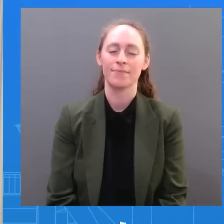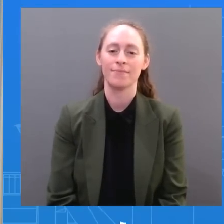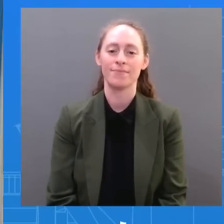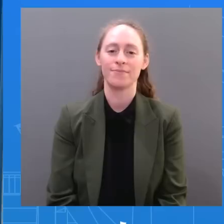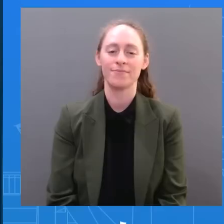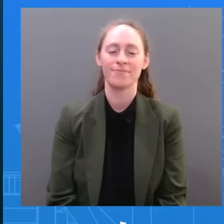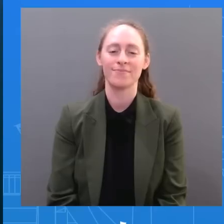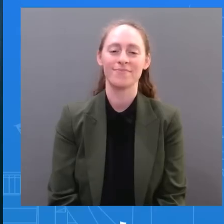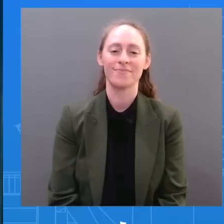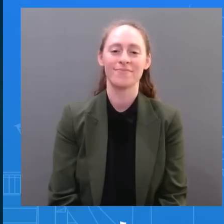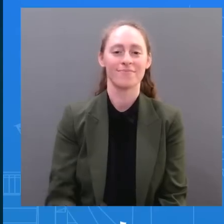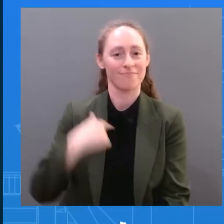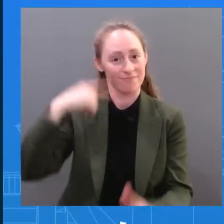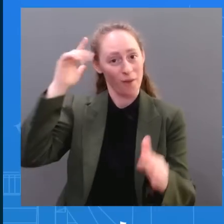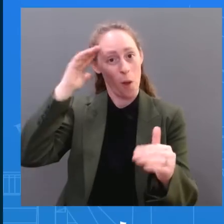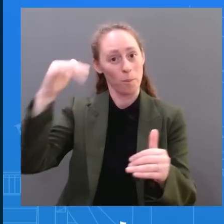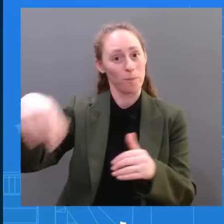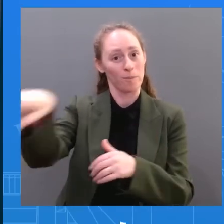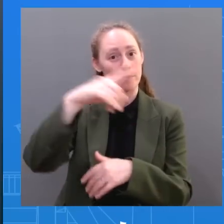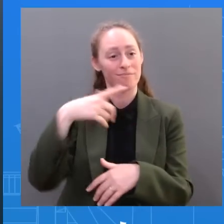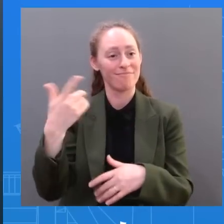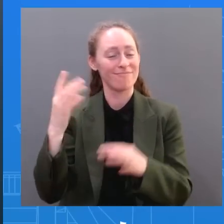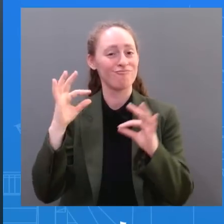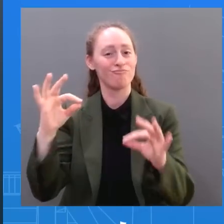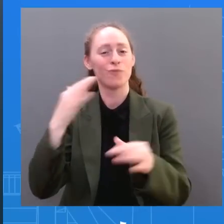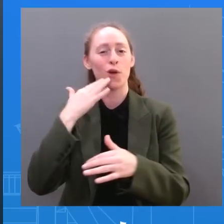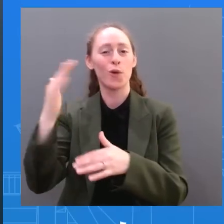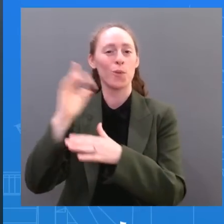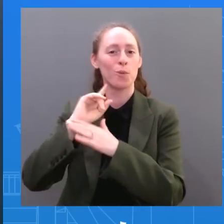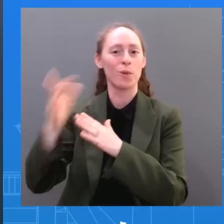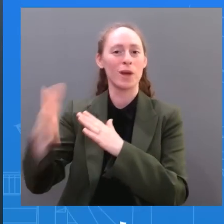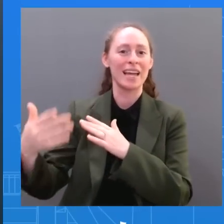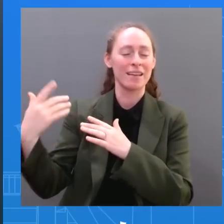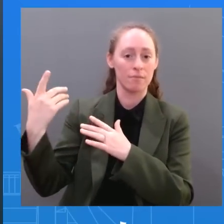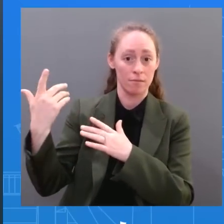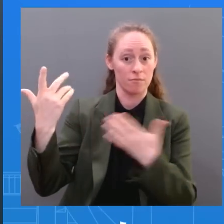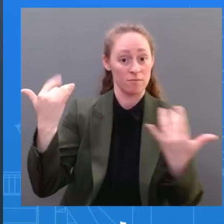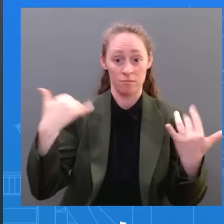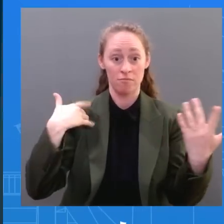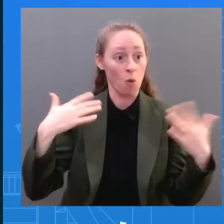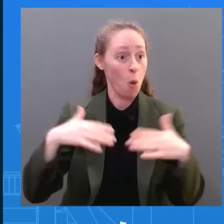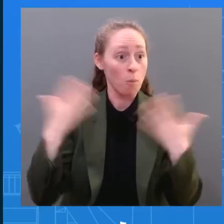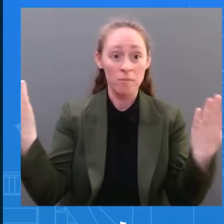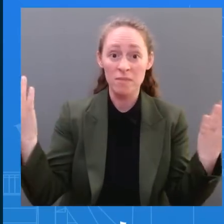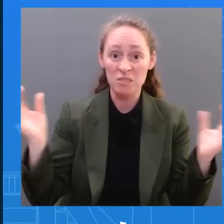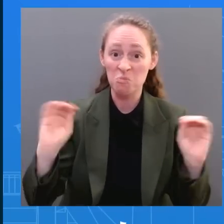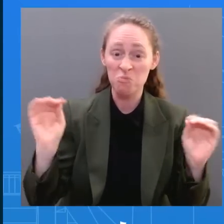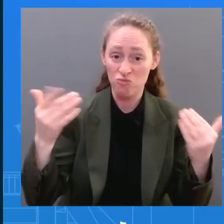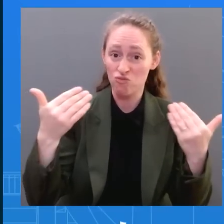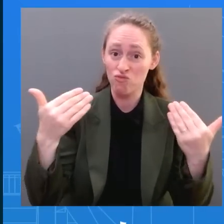I actually don't have anything for you at the top. I know you guys are always excited to hear what I got to say.